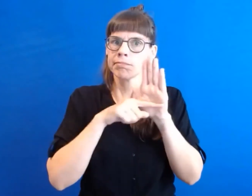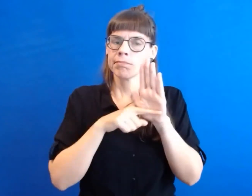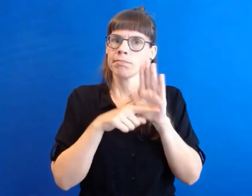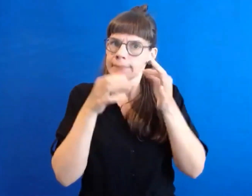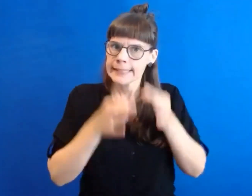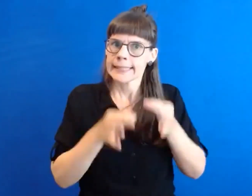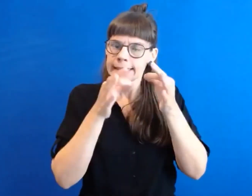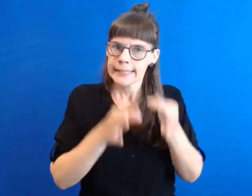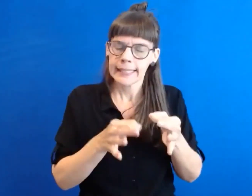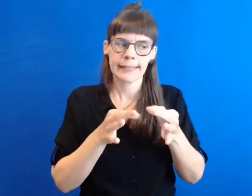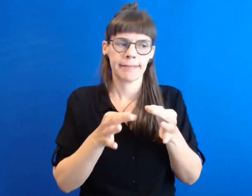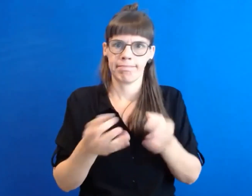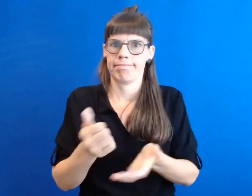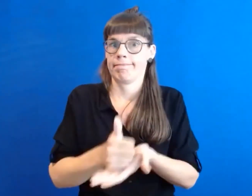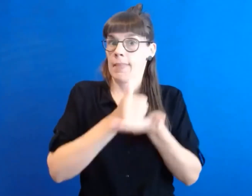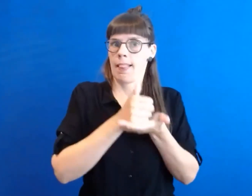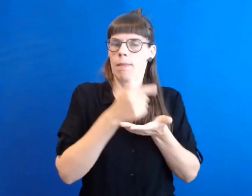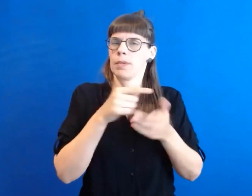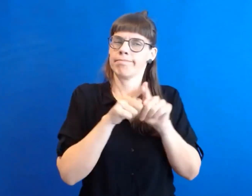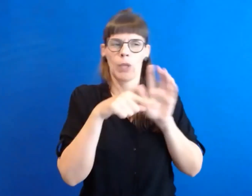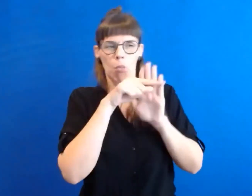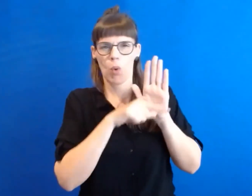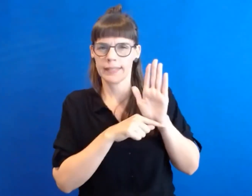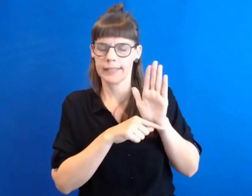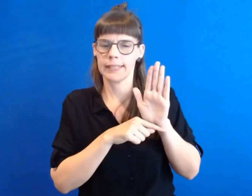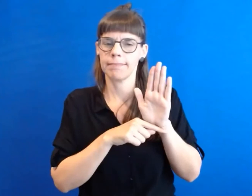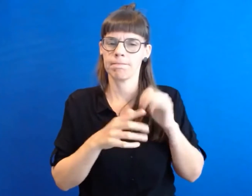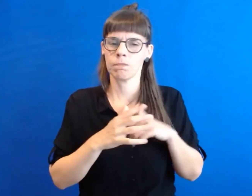any person with disabilities who wants